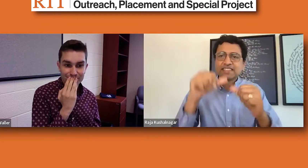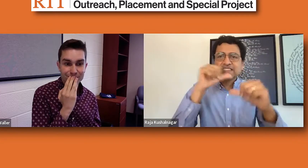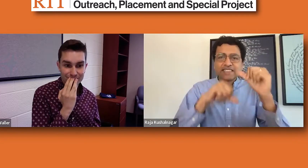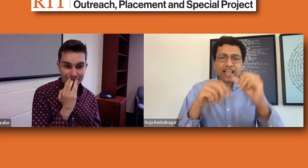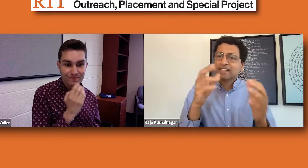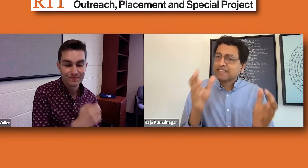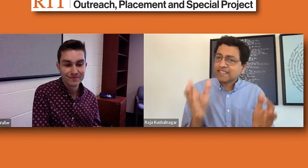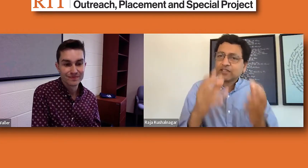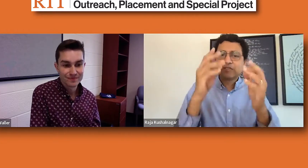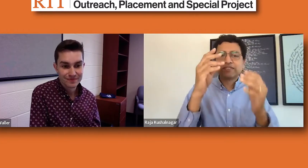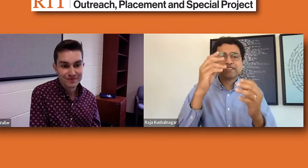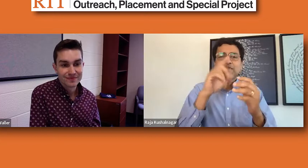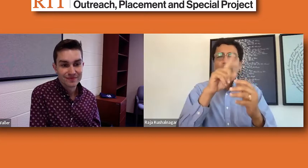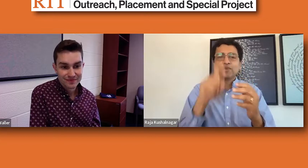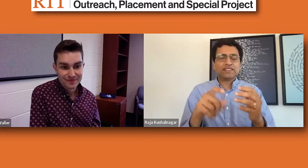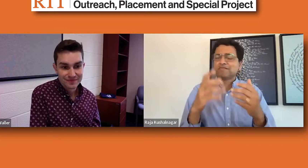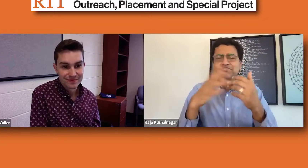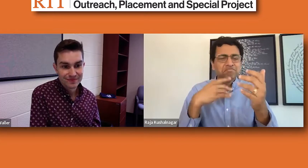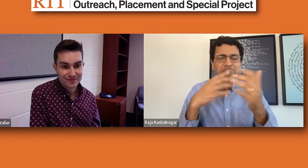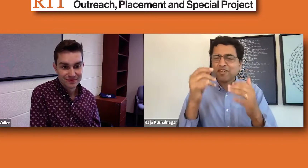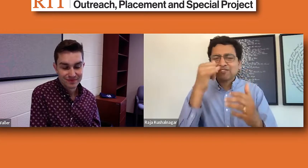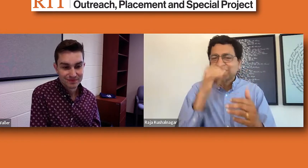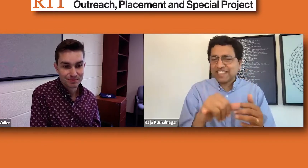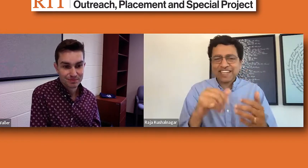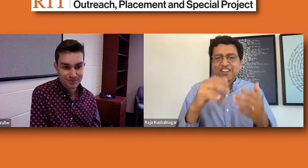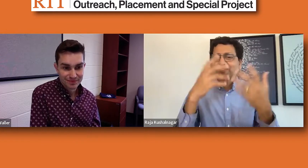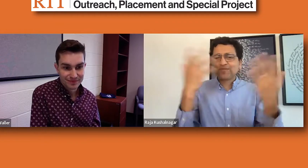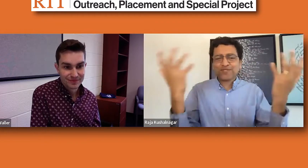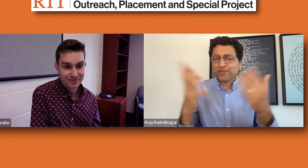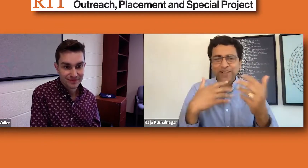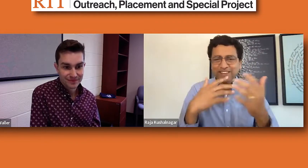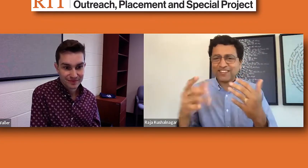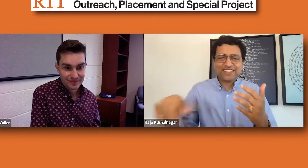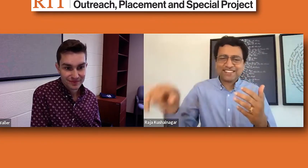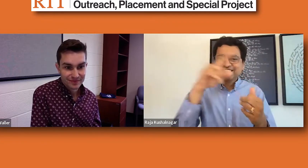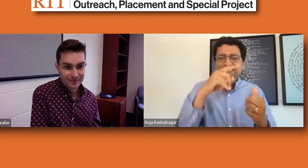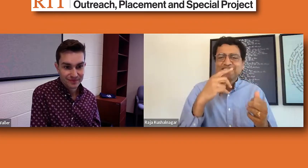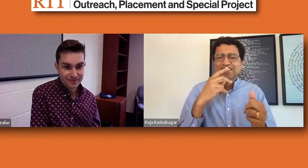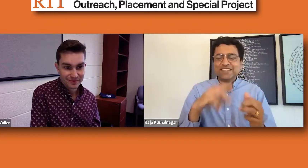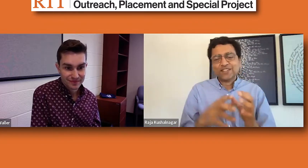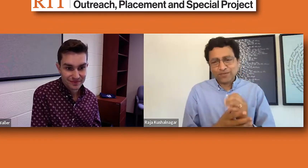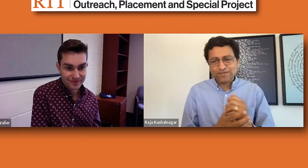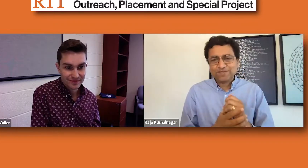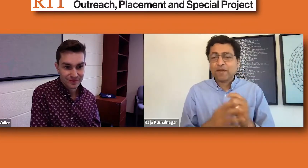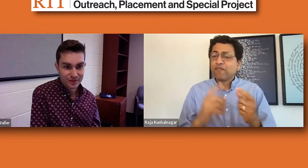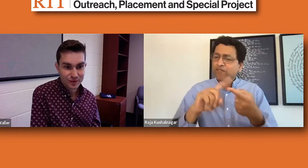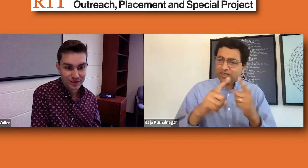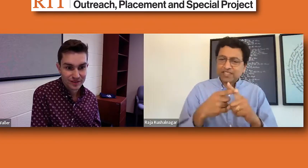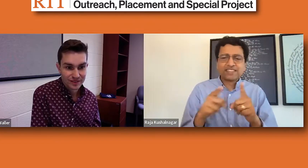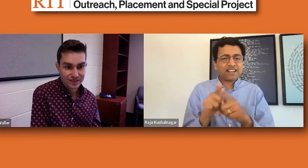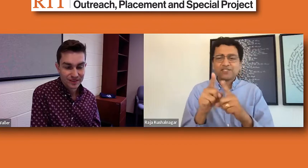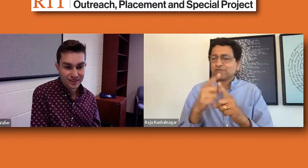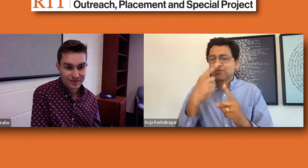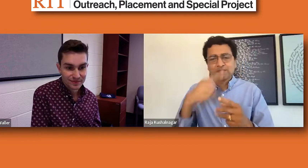to learn the hows and whys and science really encourages that anyway. So it felt very natural to me